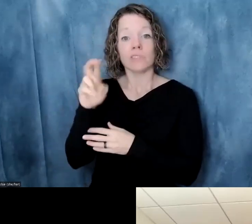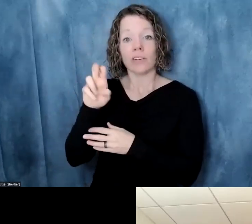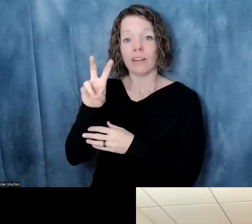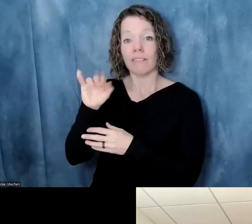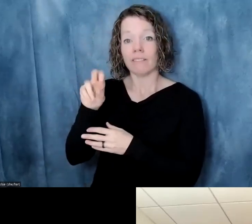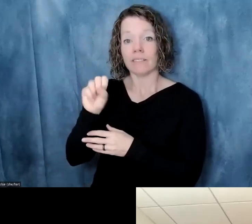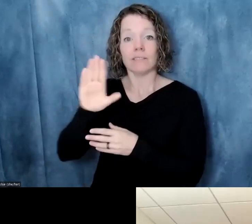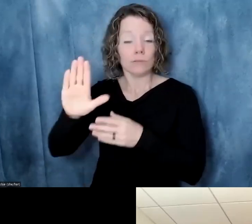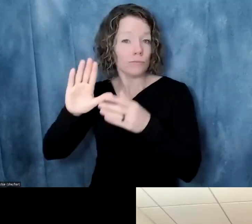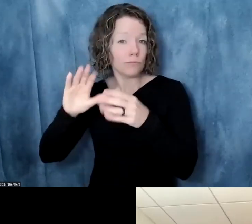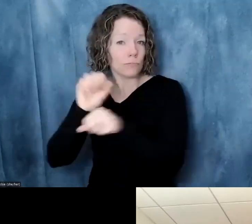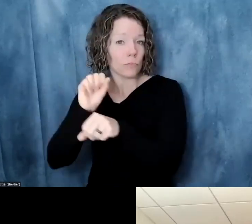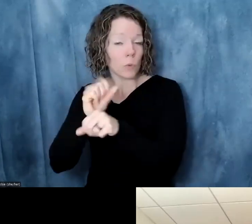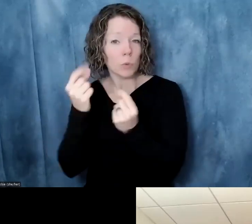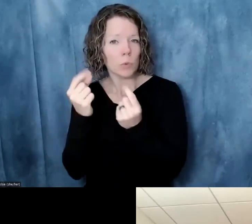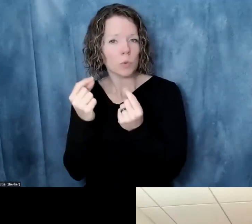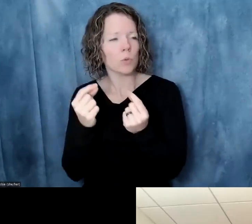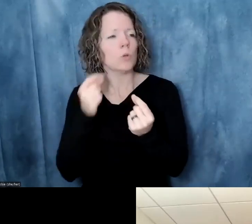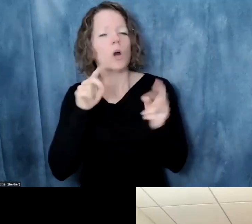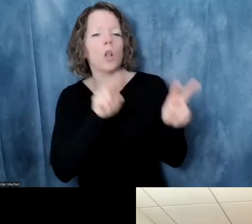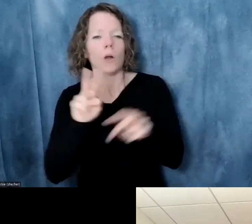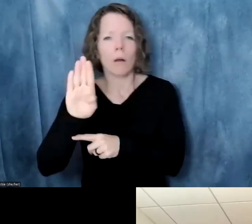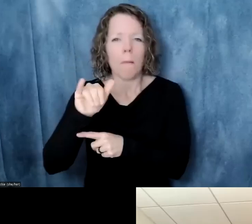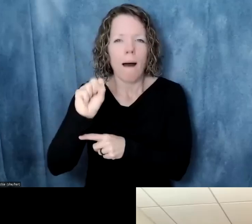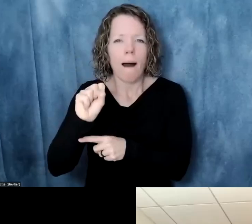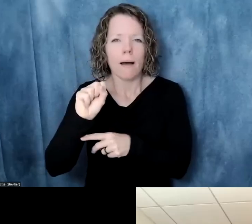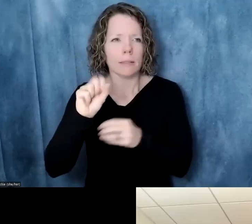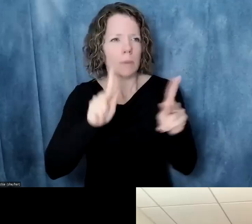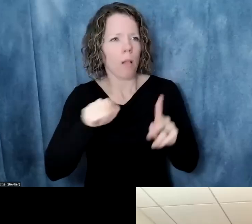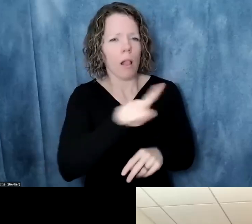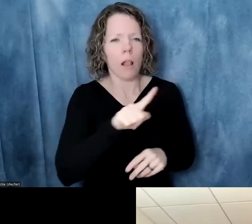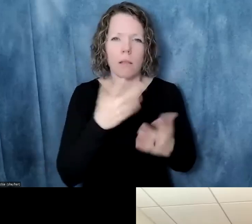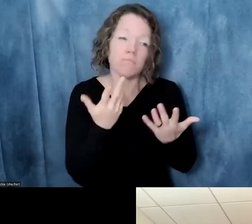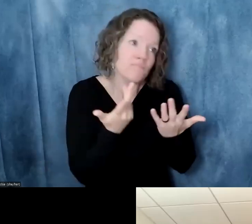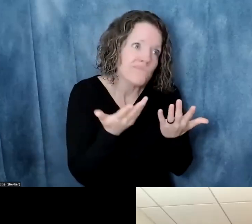that people with lived experience, providers, and family members have about what constitutes